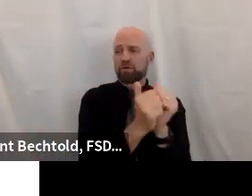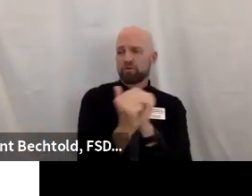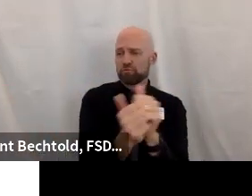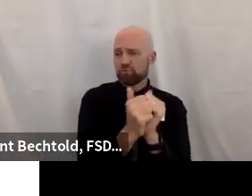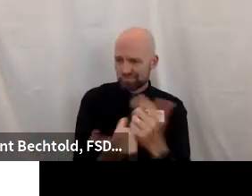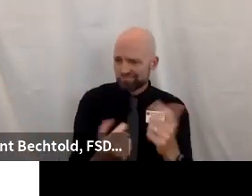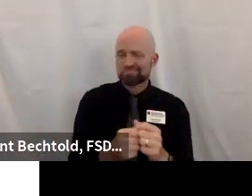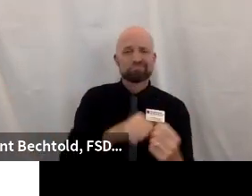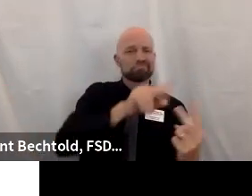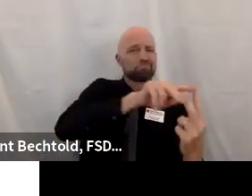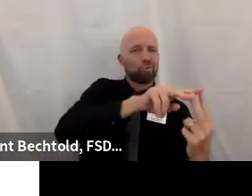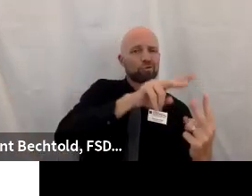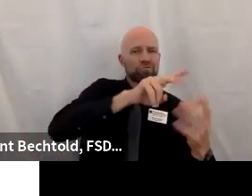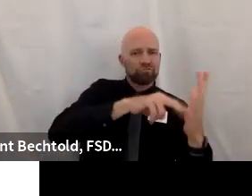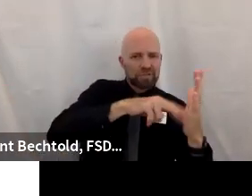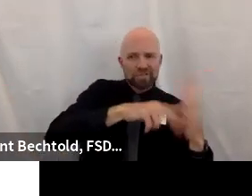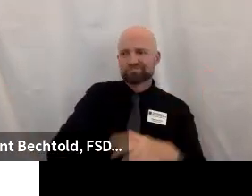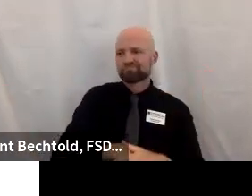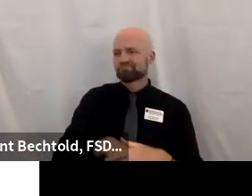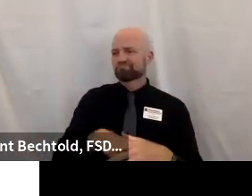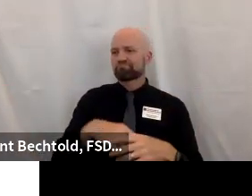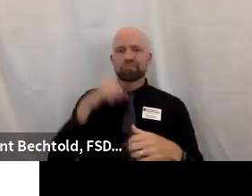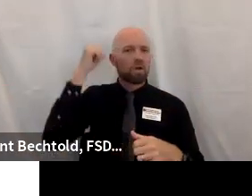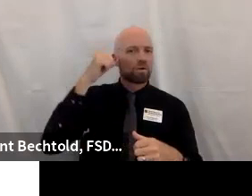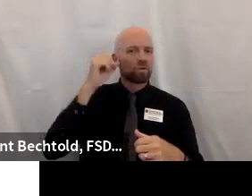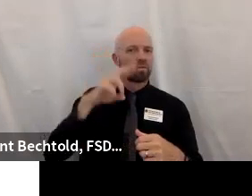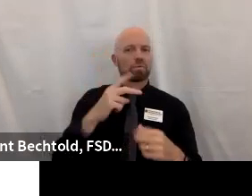Signing in a group, us together, doing choral reads, partner reading